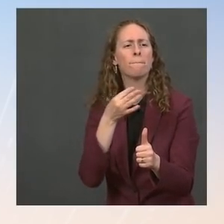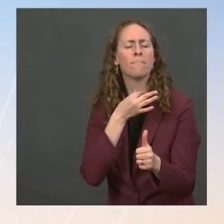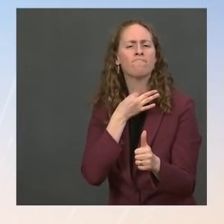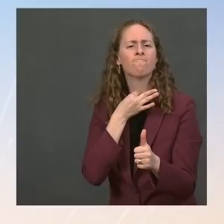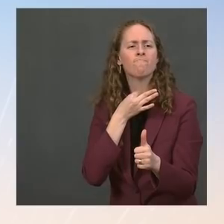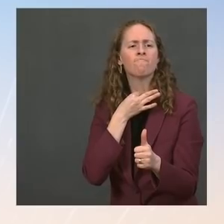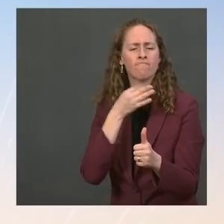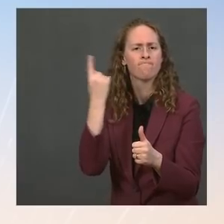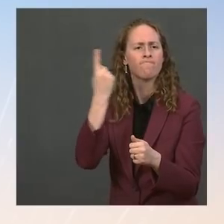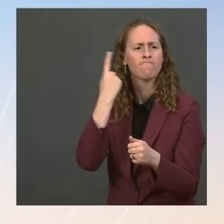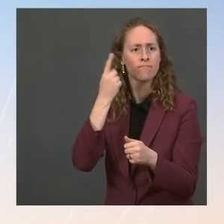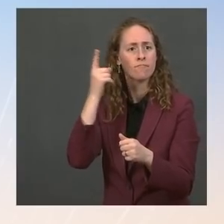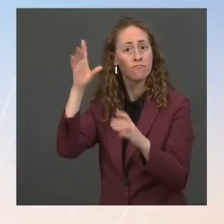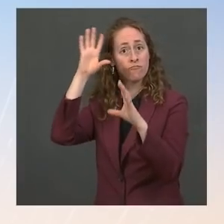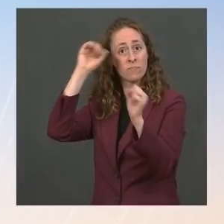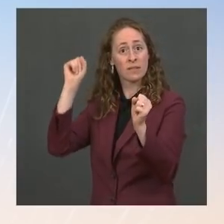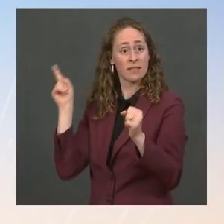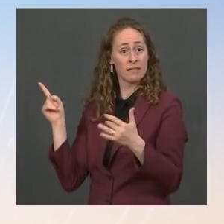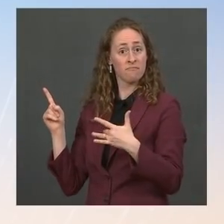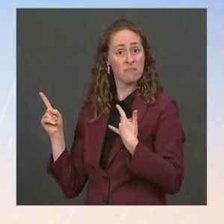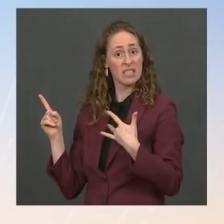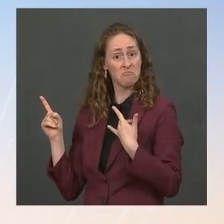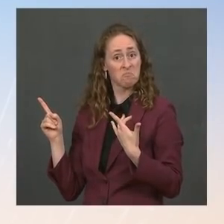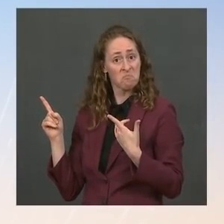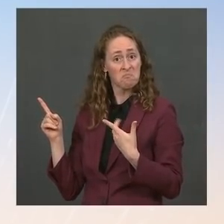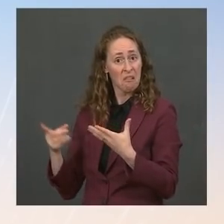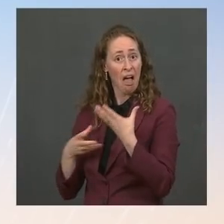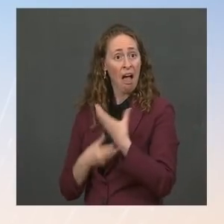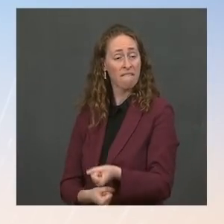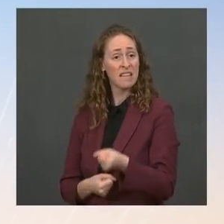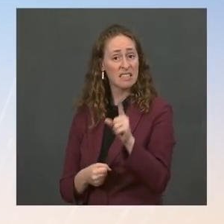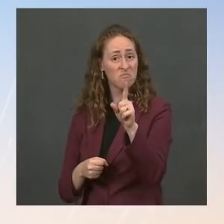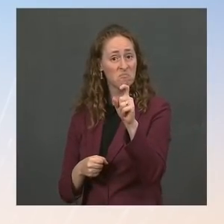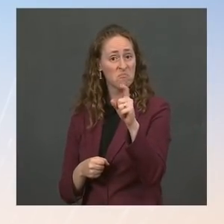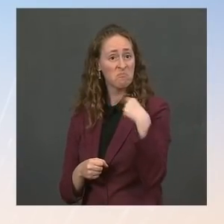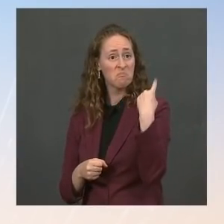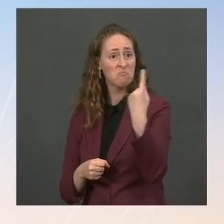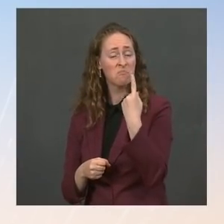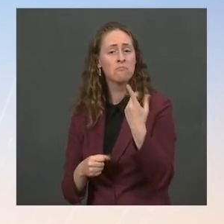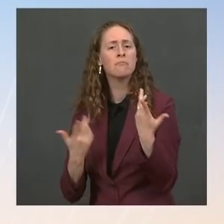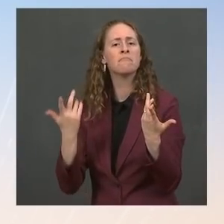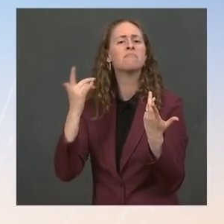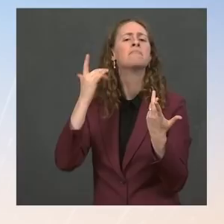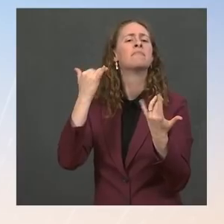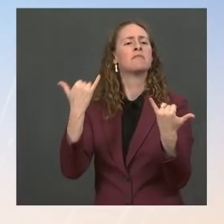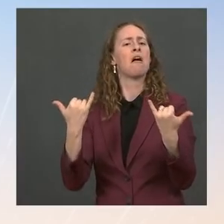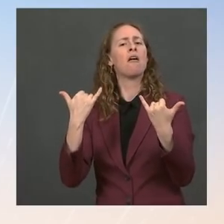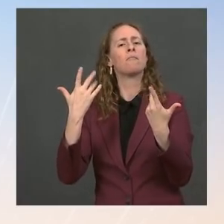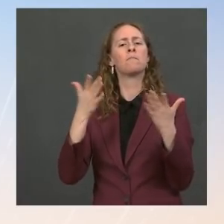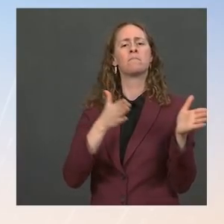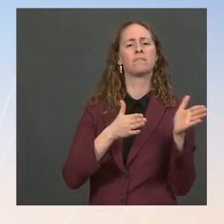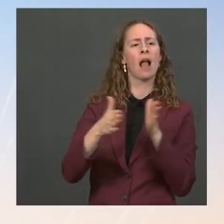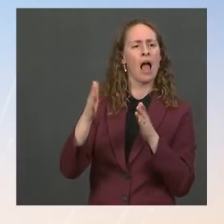that he'll be able to enact some sort of long-term pathway to legal status for millions of undocumented immigrants